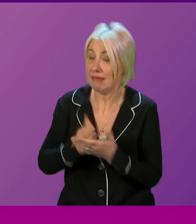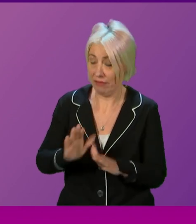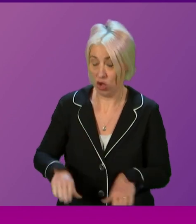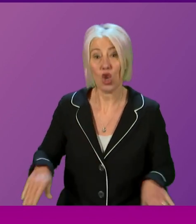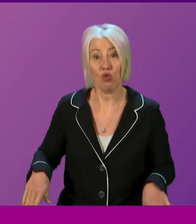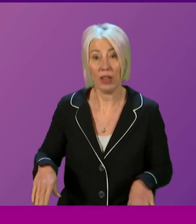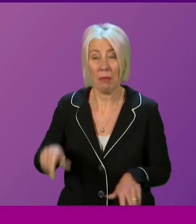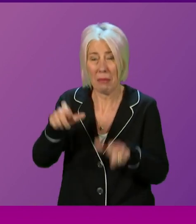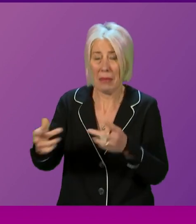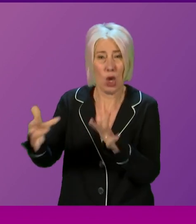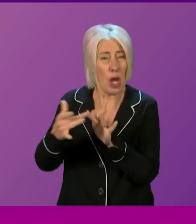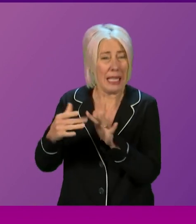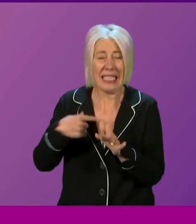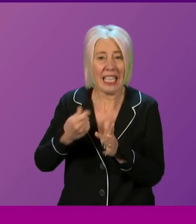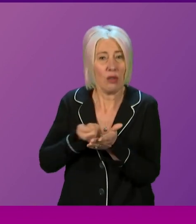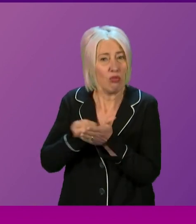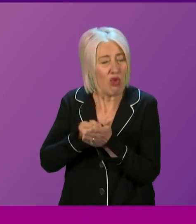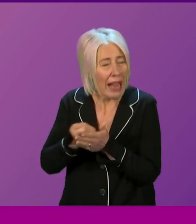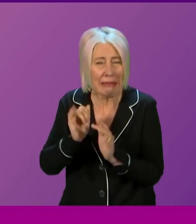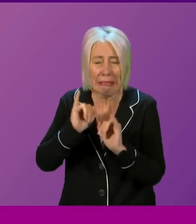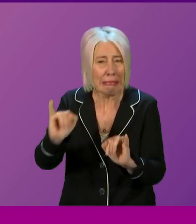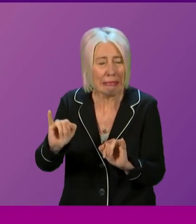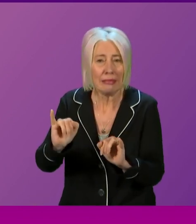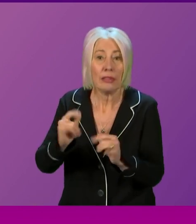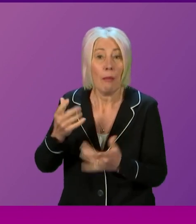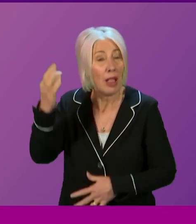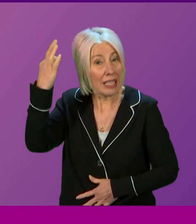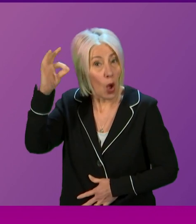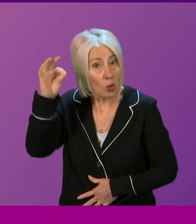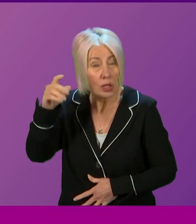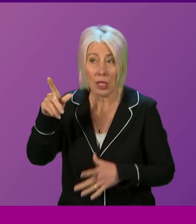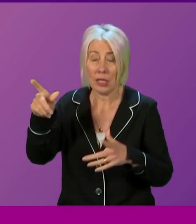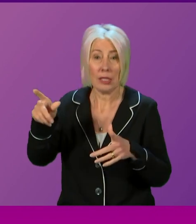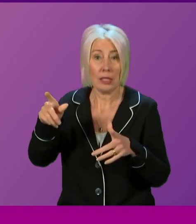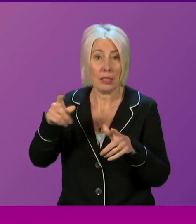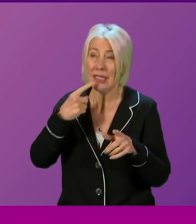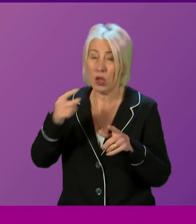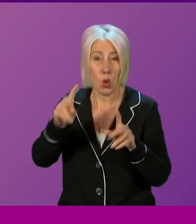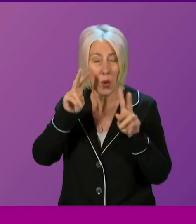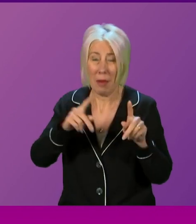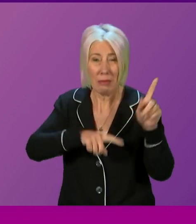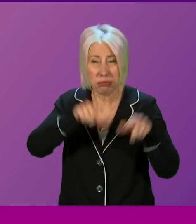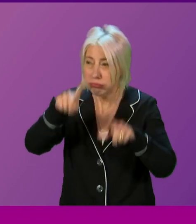The issue seems alarmingly common across local authority boundaries in a variety of housing stock.